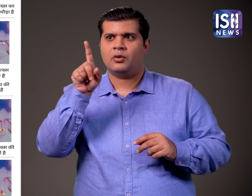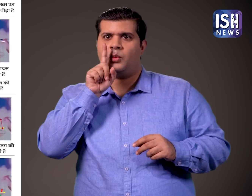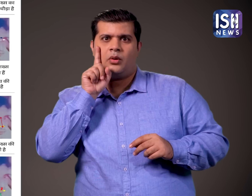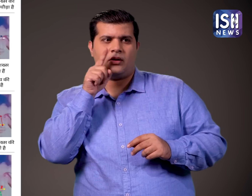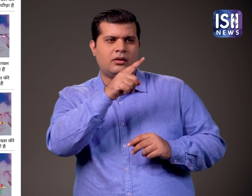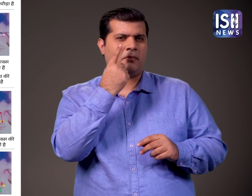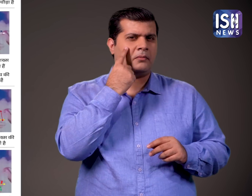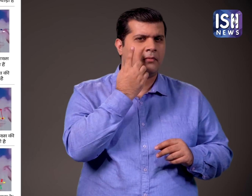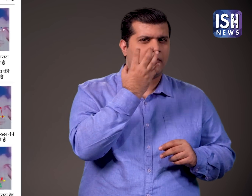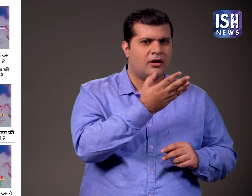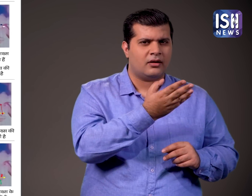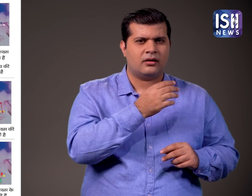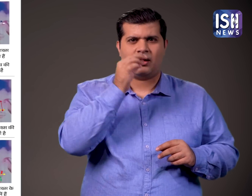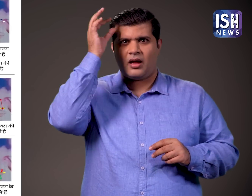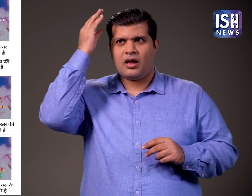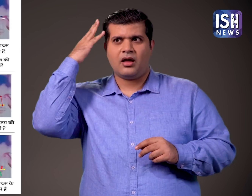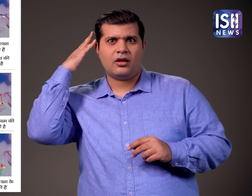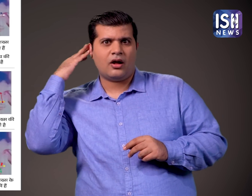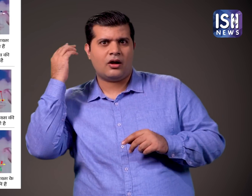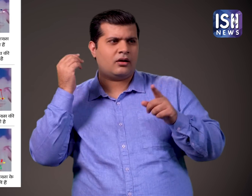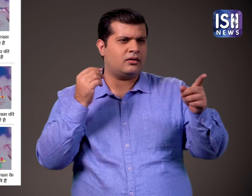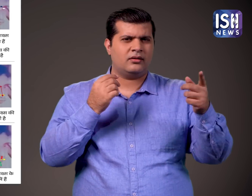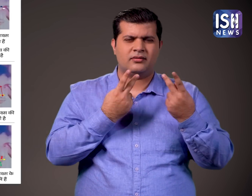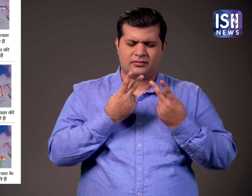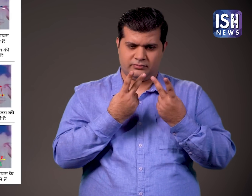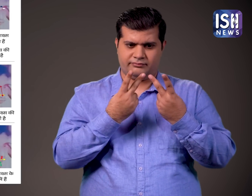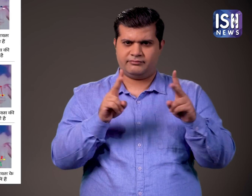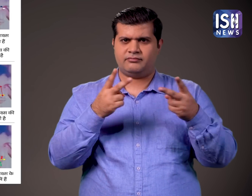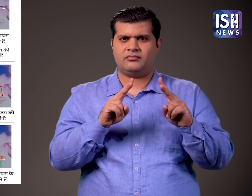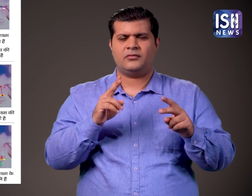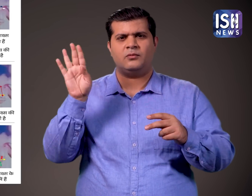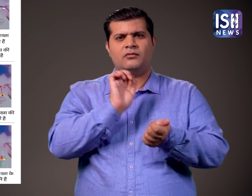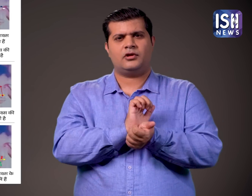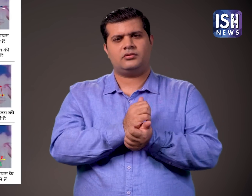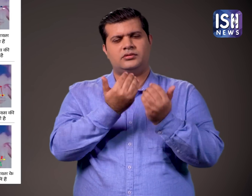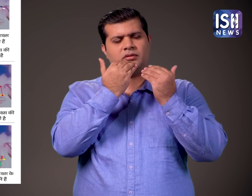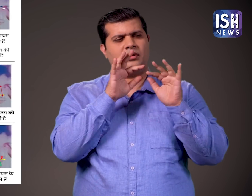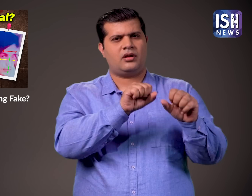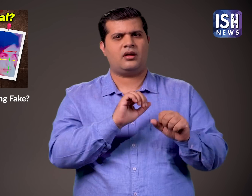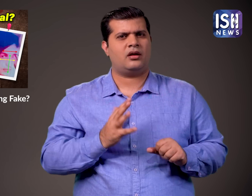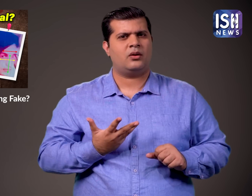Their complexion and hair length are completely different. On what basis was Shehzad arrested?